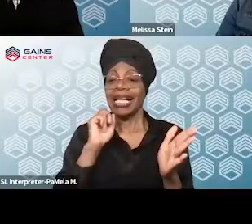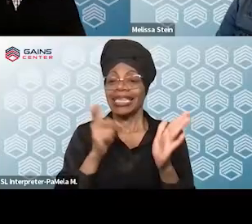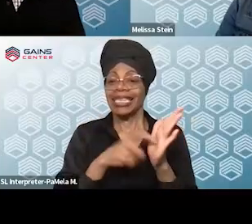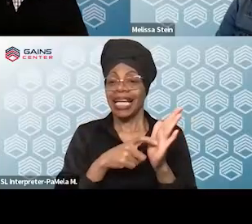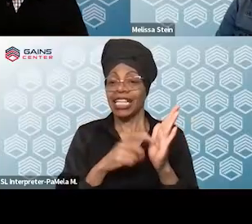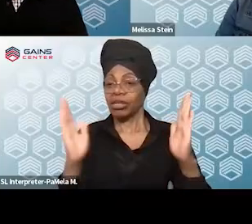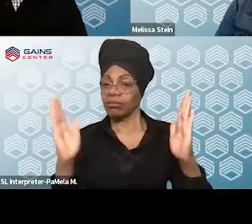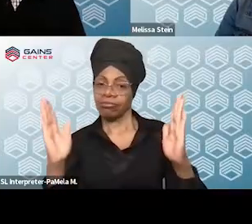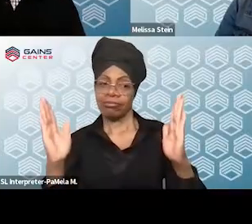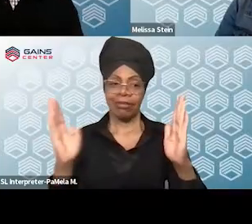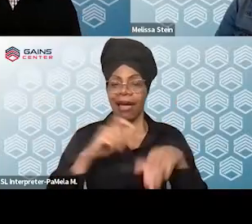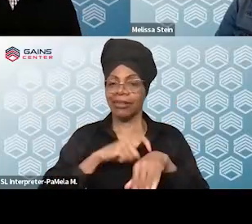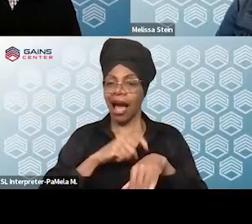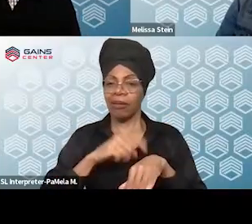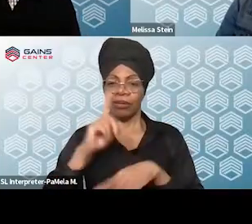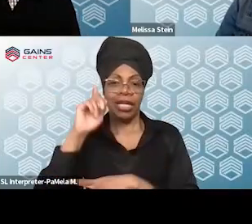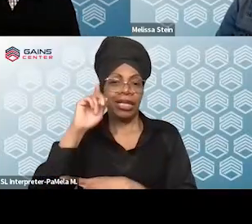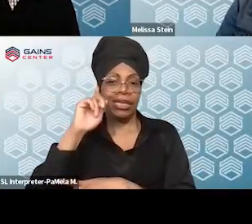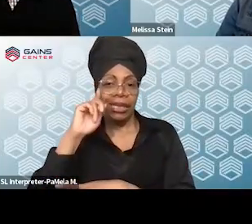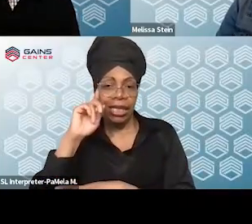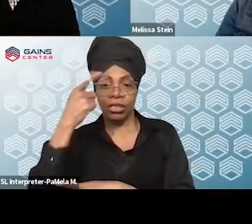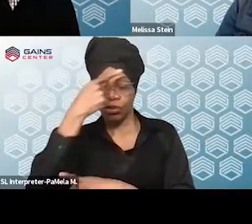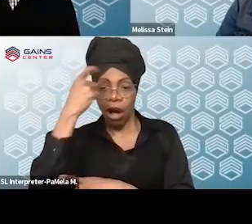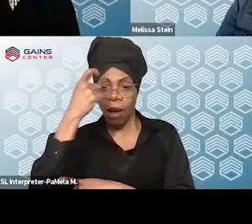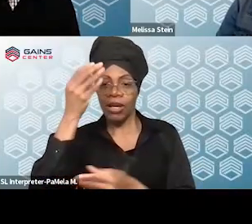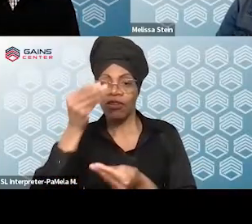considered trauma-informed or trauma-responsive.